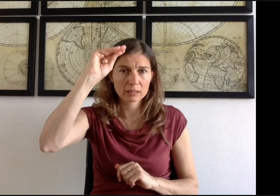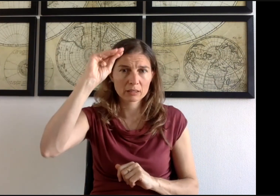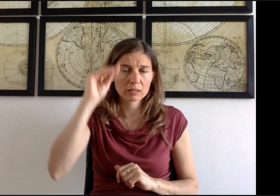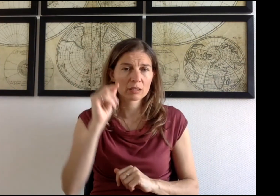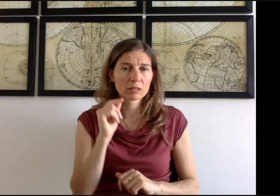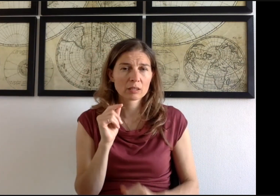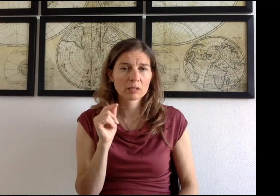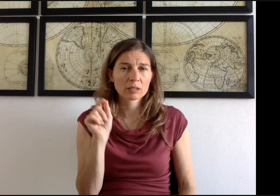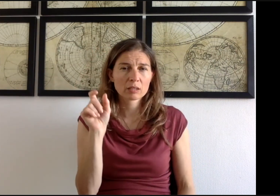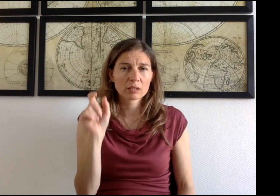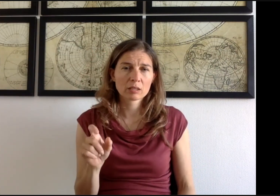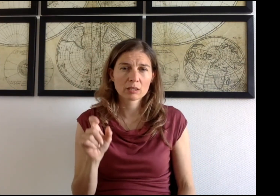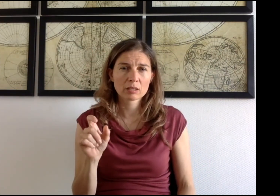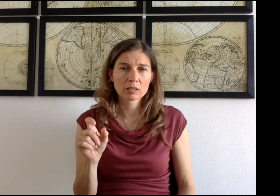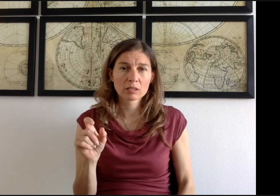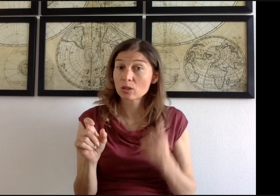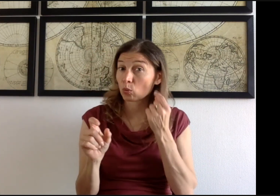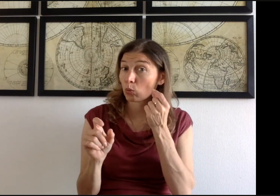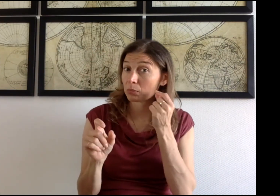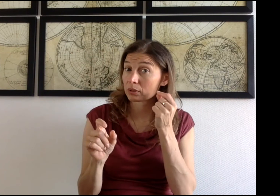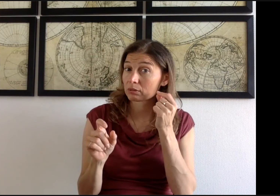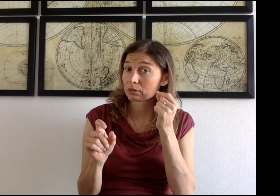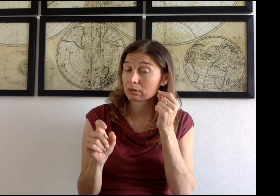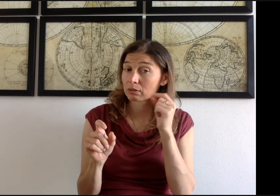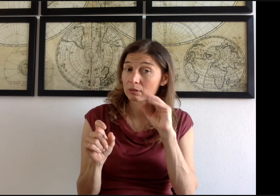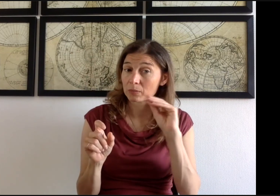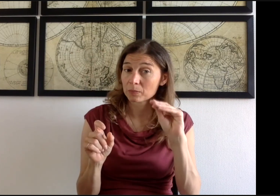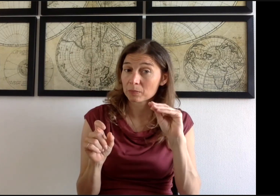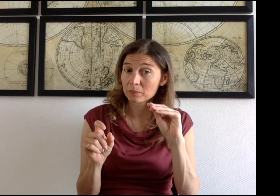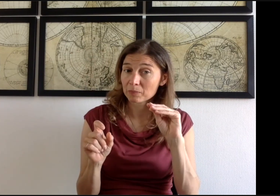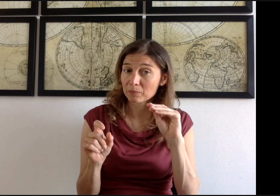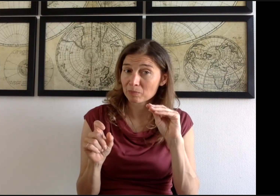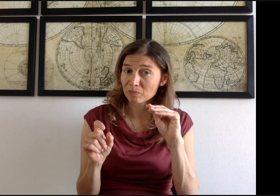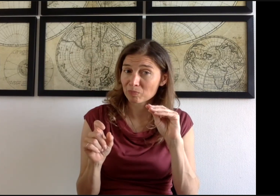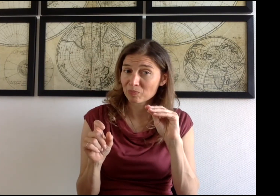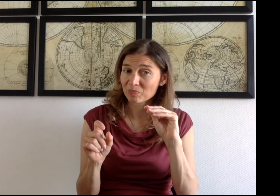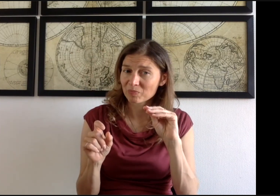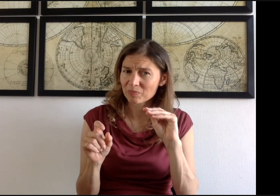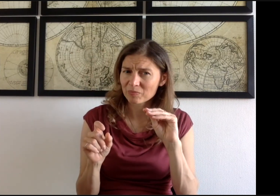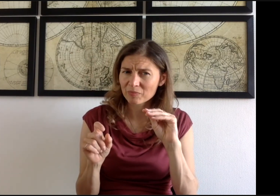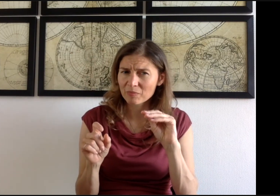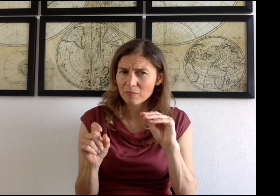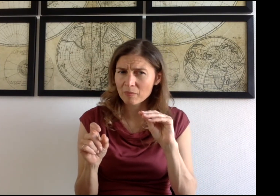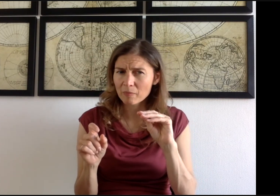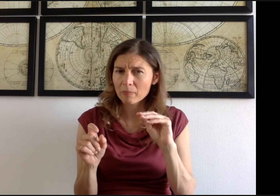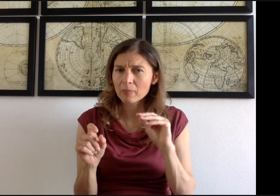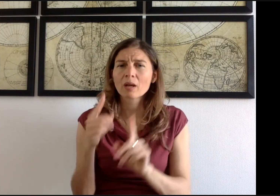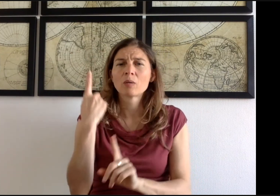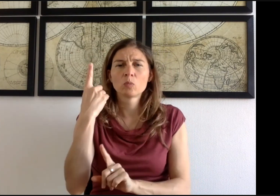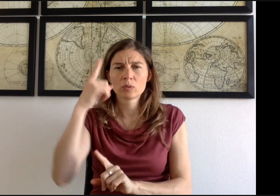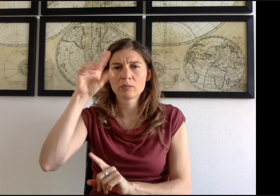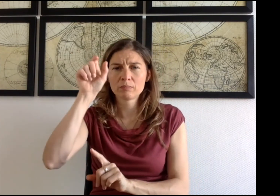Hello? ANDRÉ: We can hear you. Okay. [IN OTHER LANGUAGE] Hello?